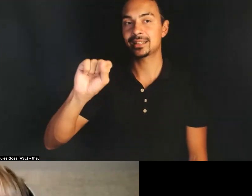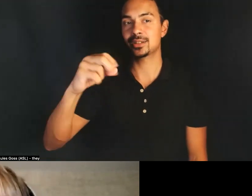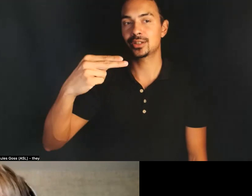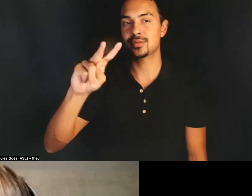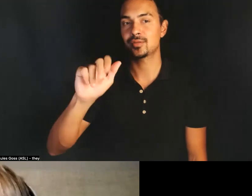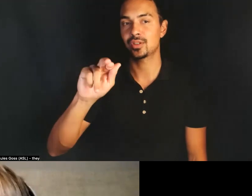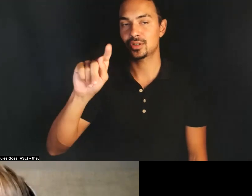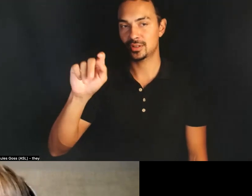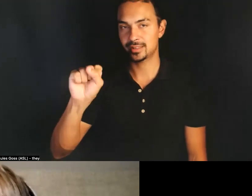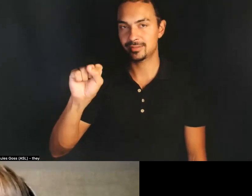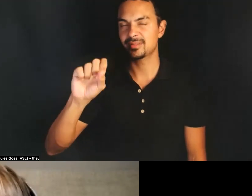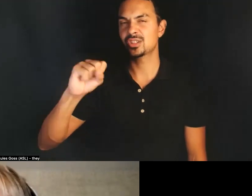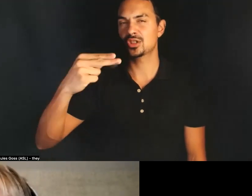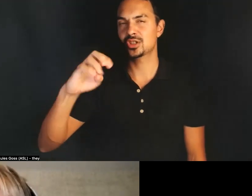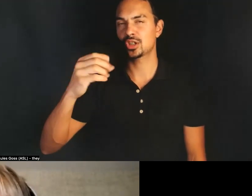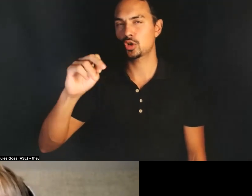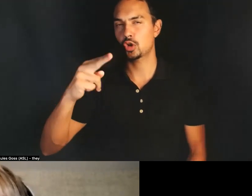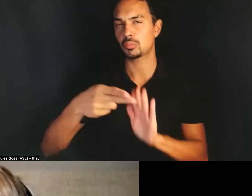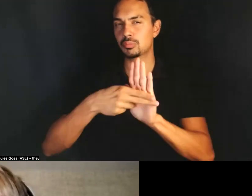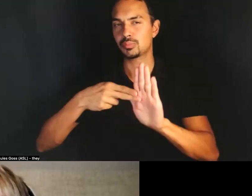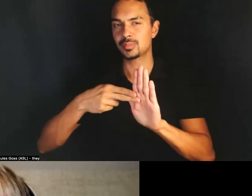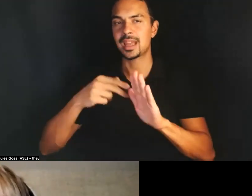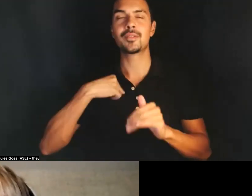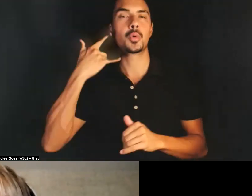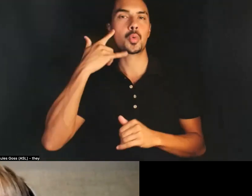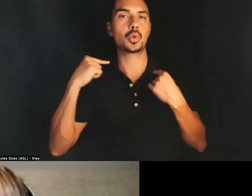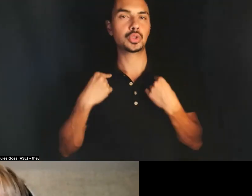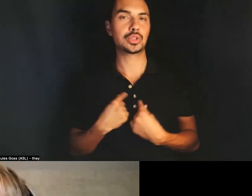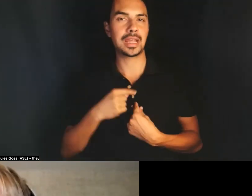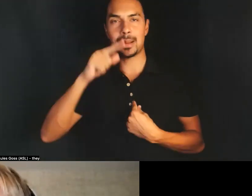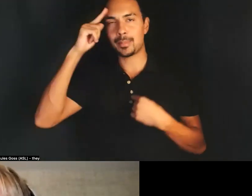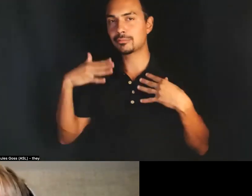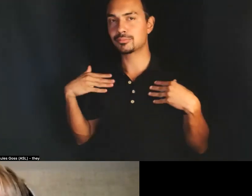My name is Dr. Aliza Shvarts, Director of Artist Initiatives at Creative Capital. My pronouns